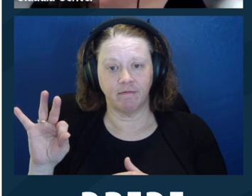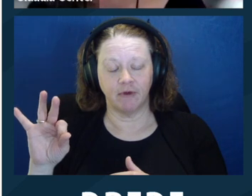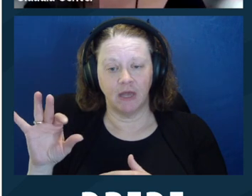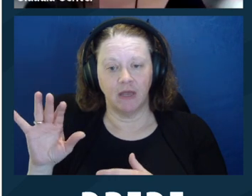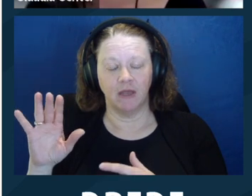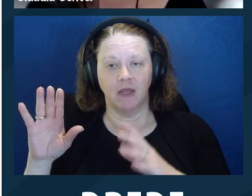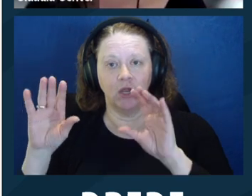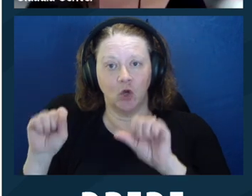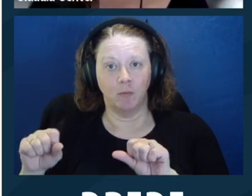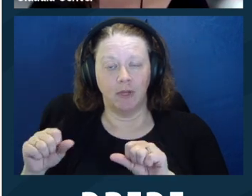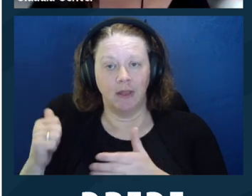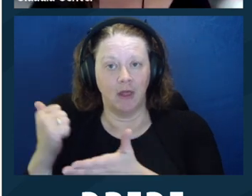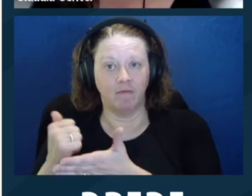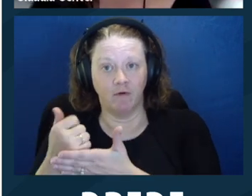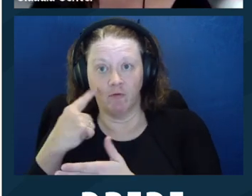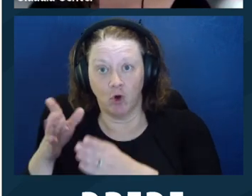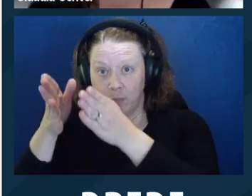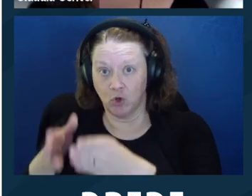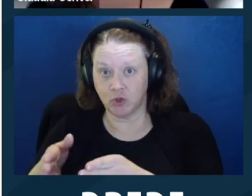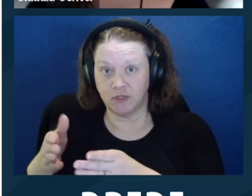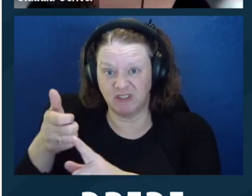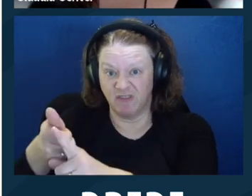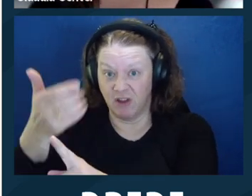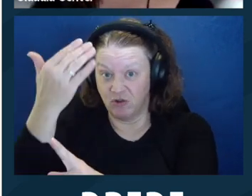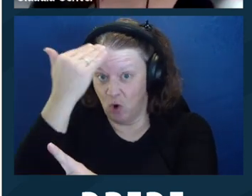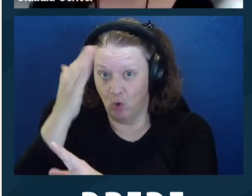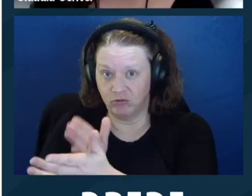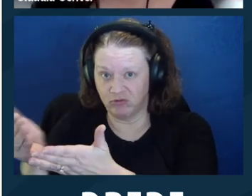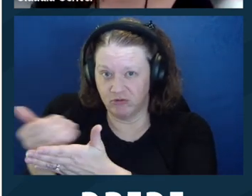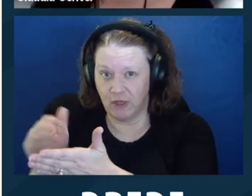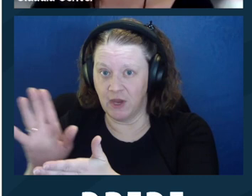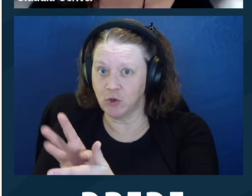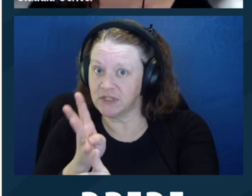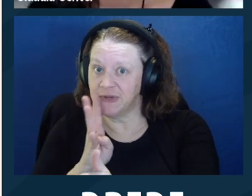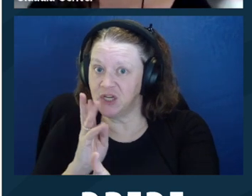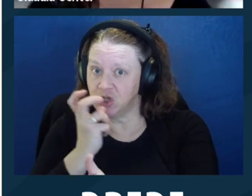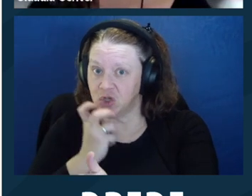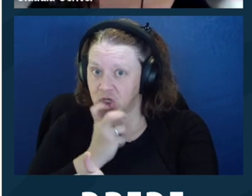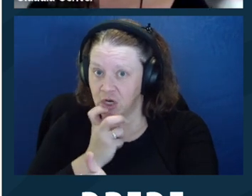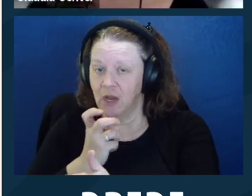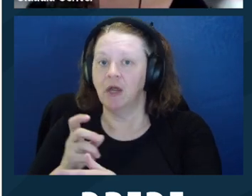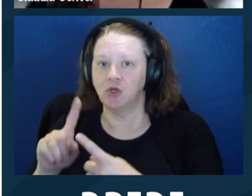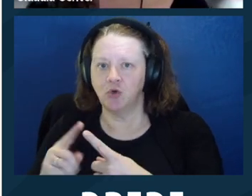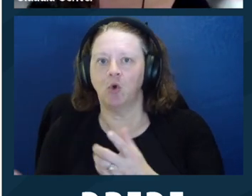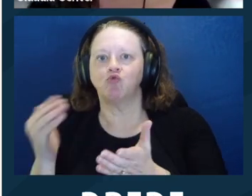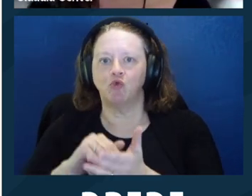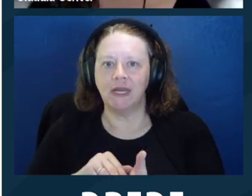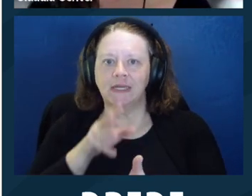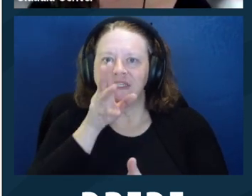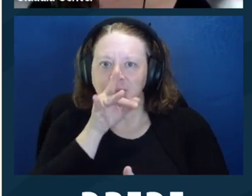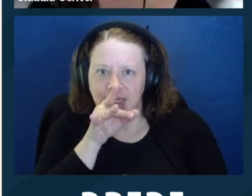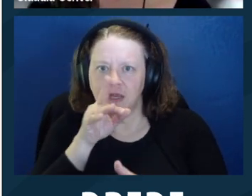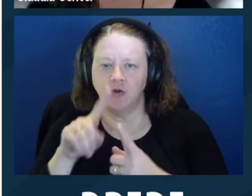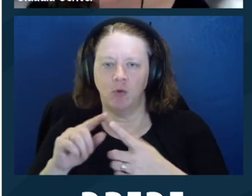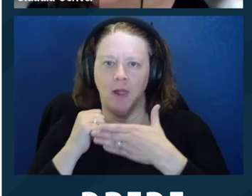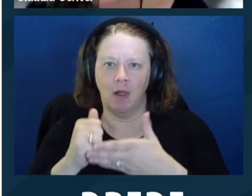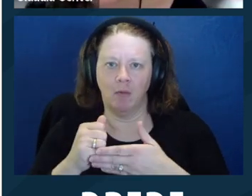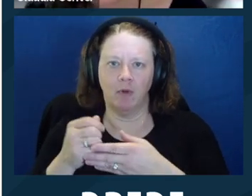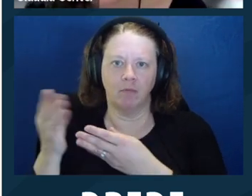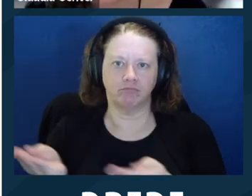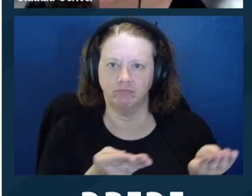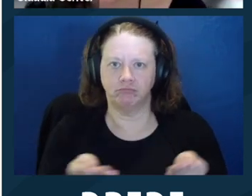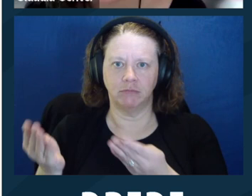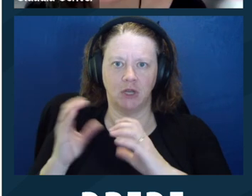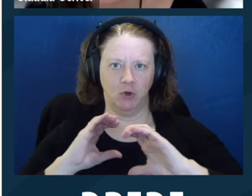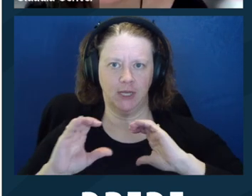it in order to help with communication. So I think that by principles, it's, you know,